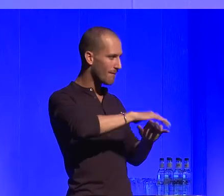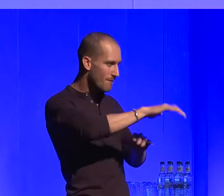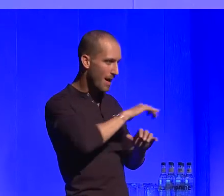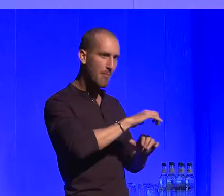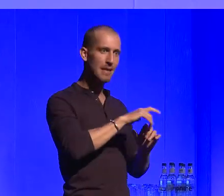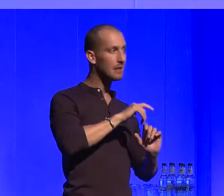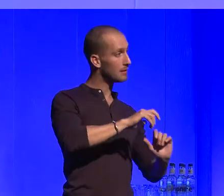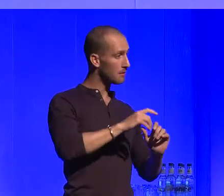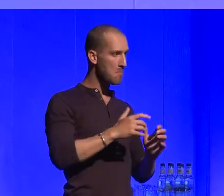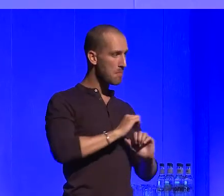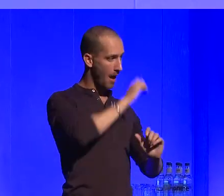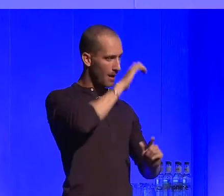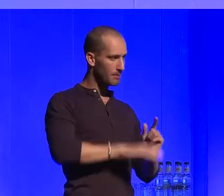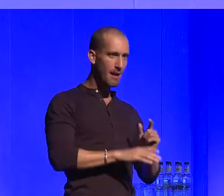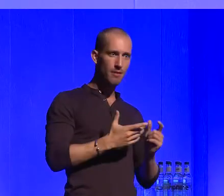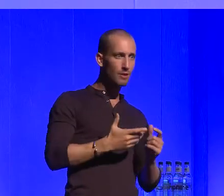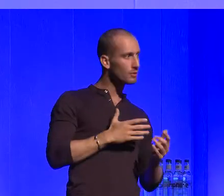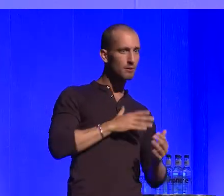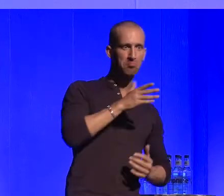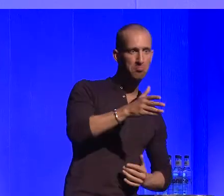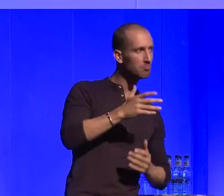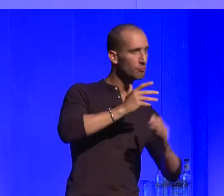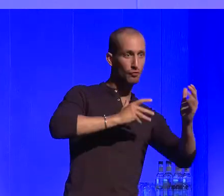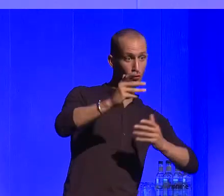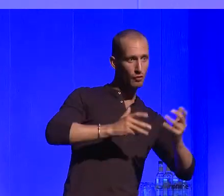their area; and similarly, a children and young people's forum happening in Cambridge.